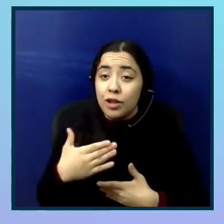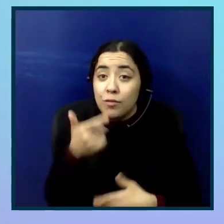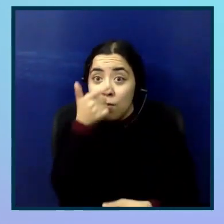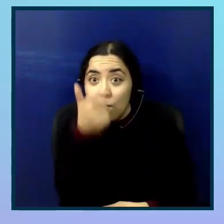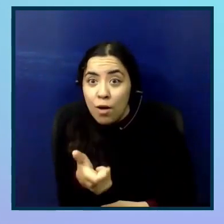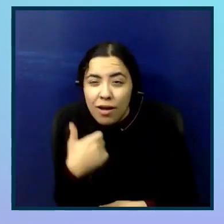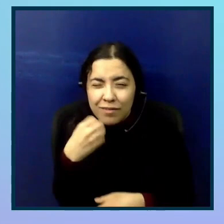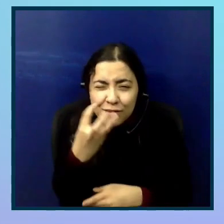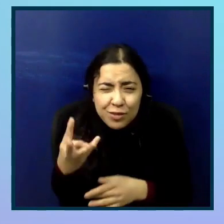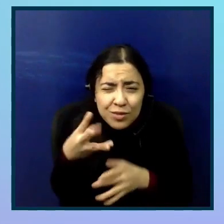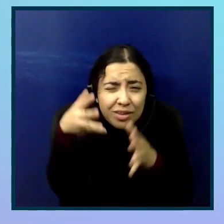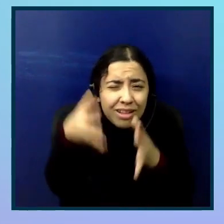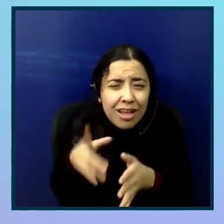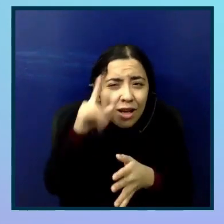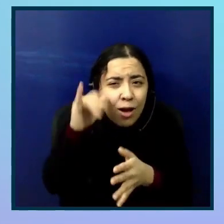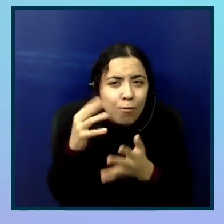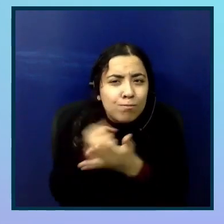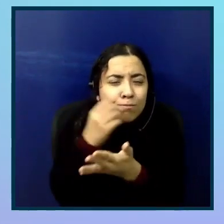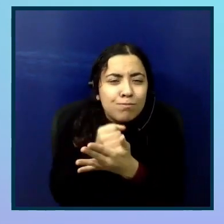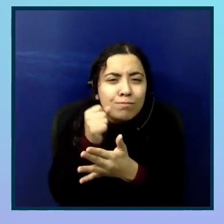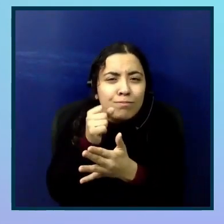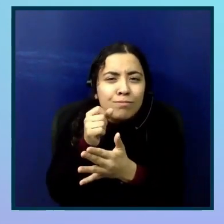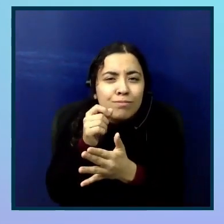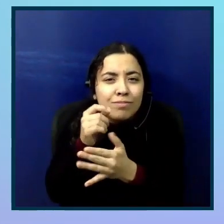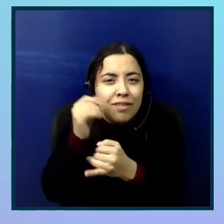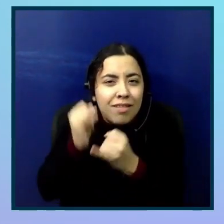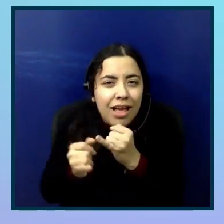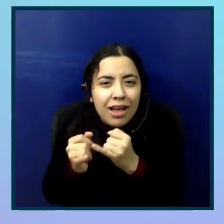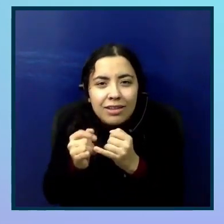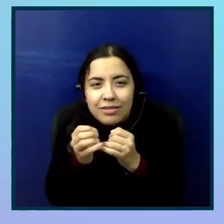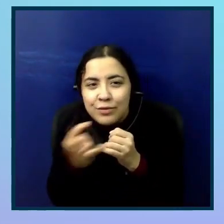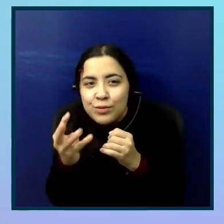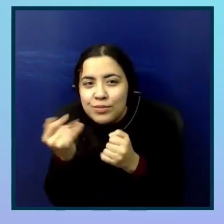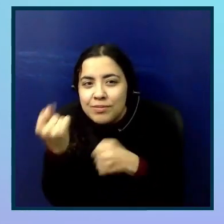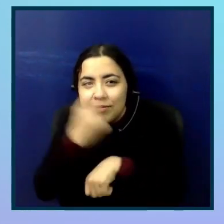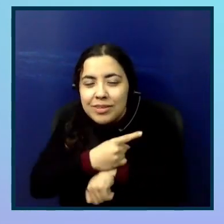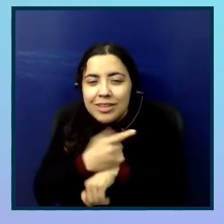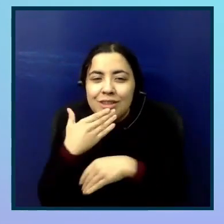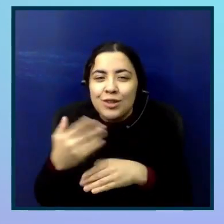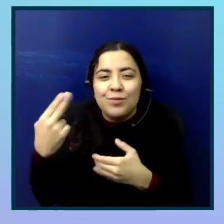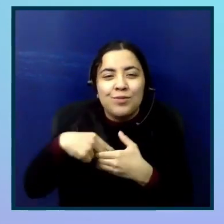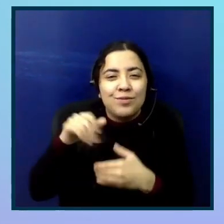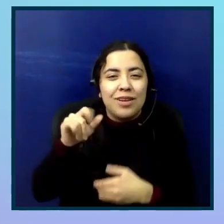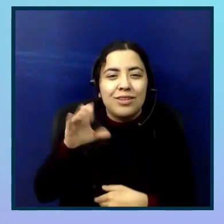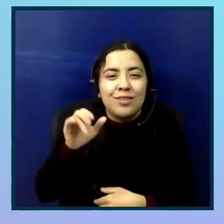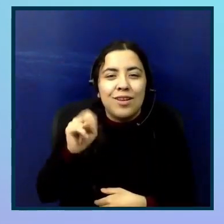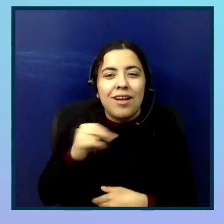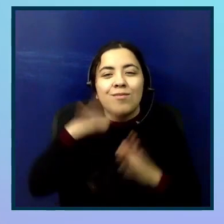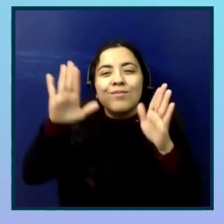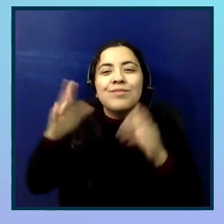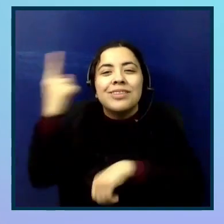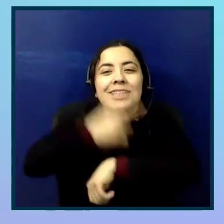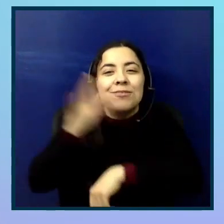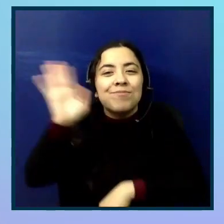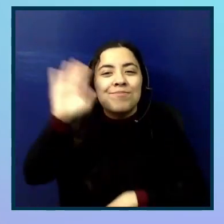so hope you can catch those. And thank you all for being here at Axe-con Have a good a day. Bye.